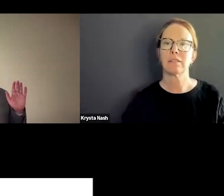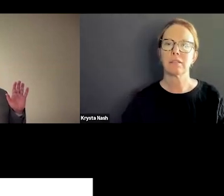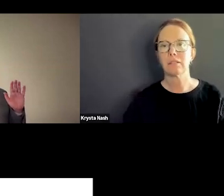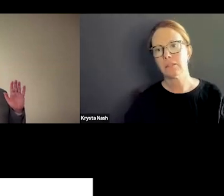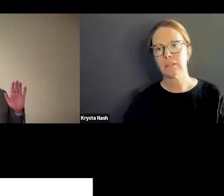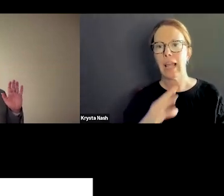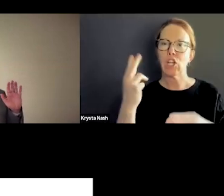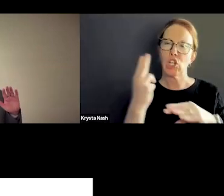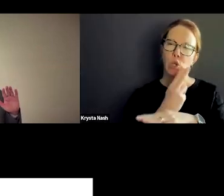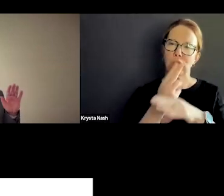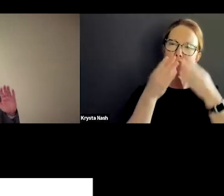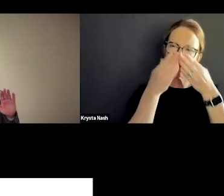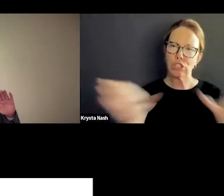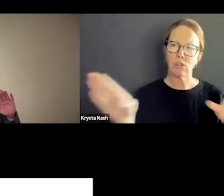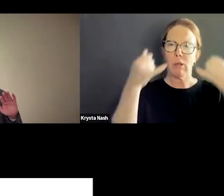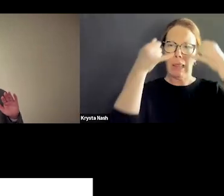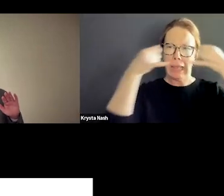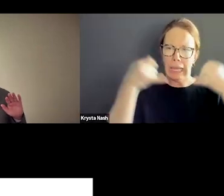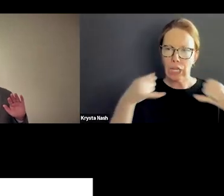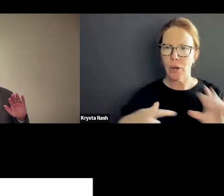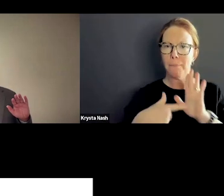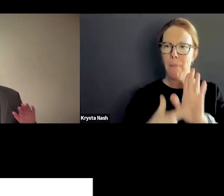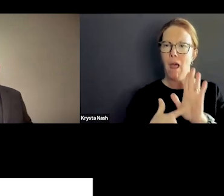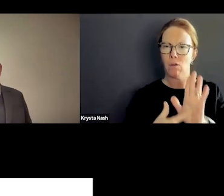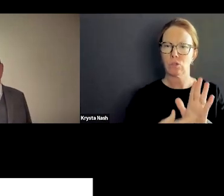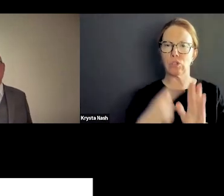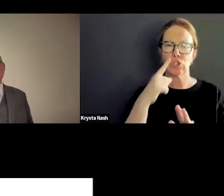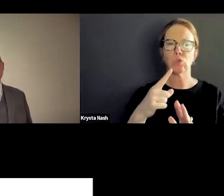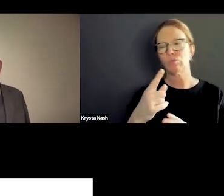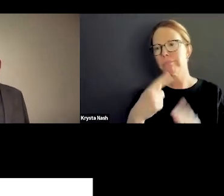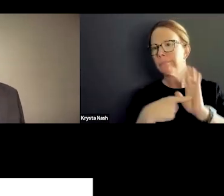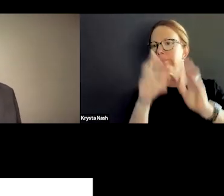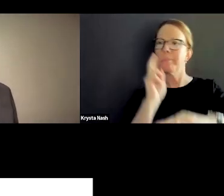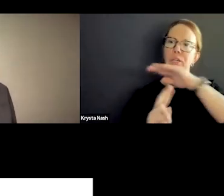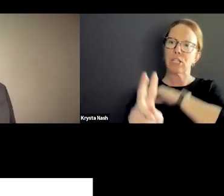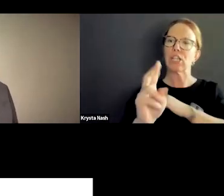generalized linear models to, to make these kind of predictions or explanations.